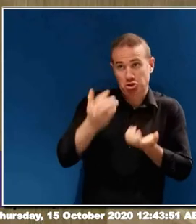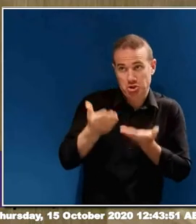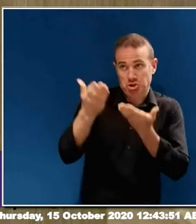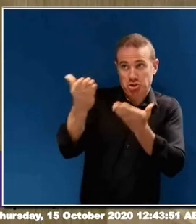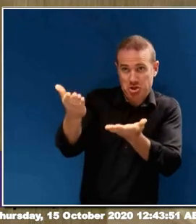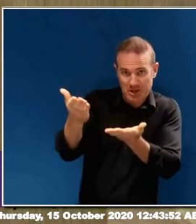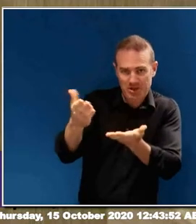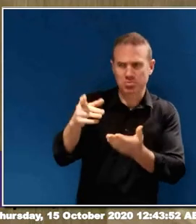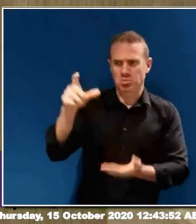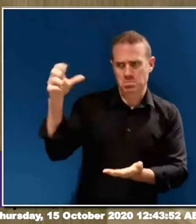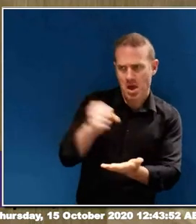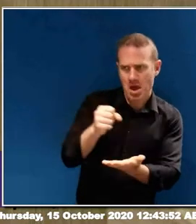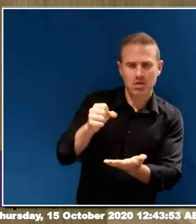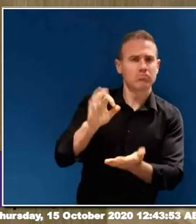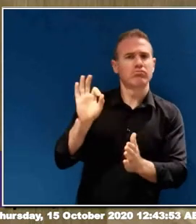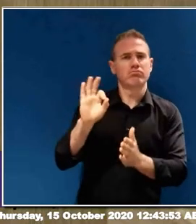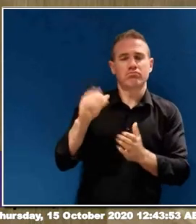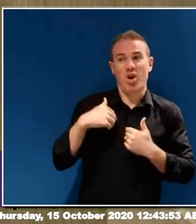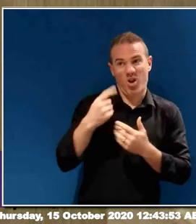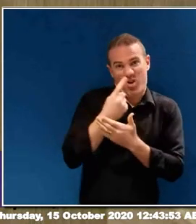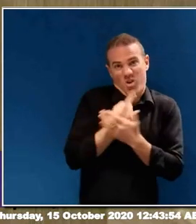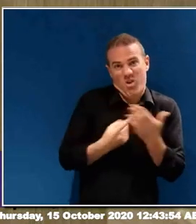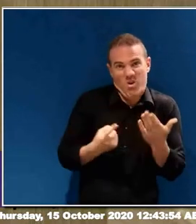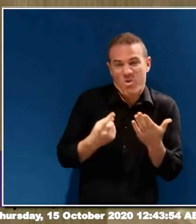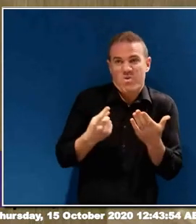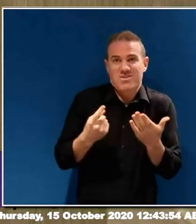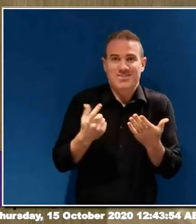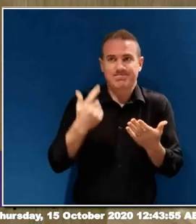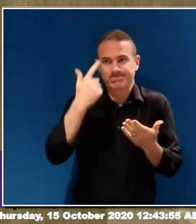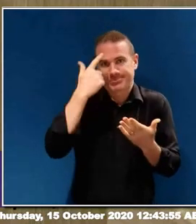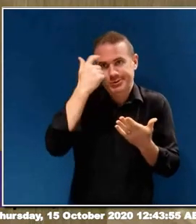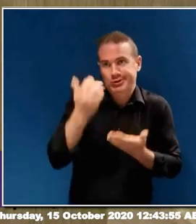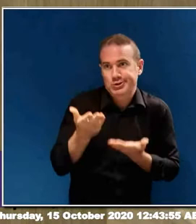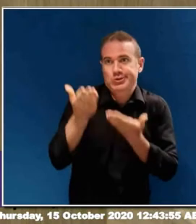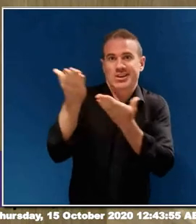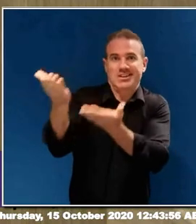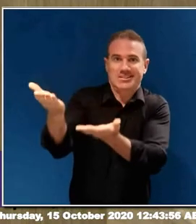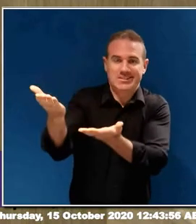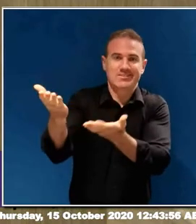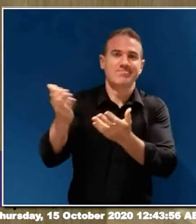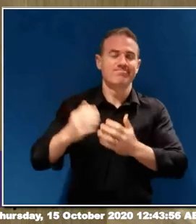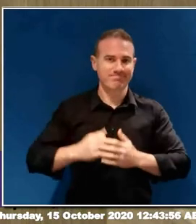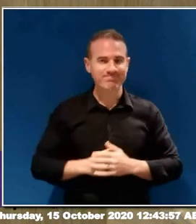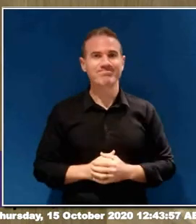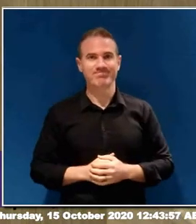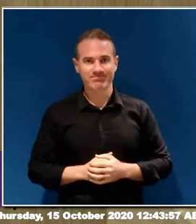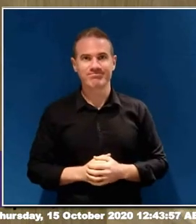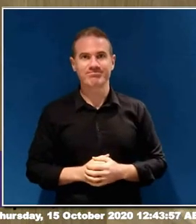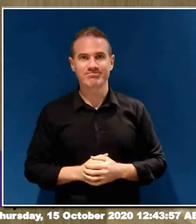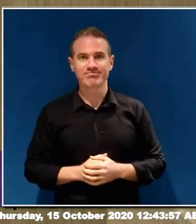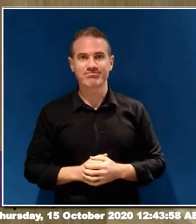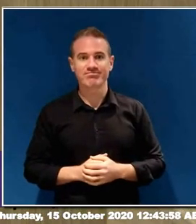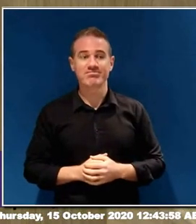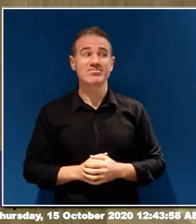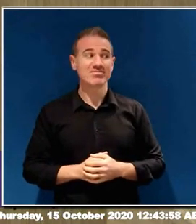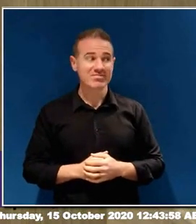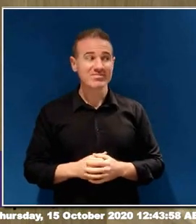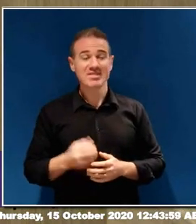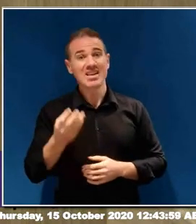So I can only suggest. OK. But some of those suggestions have not been taken up.